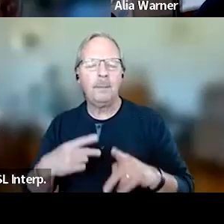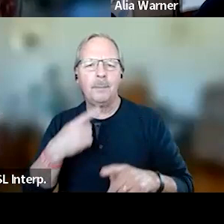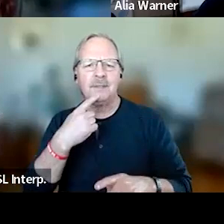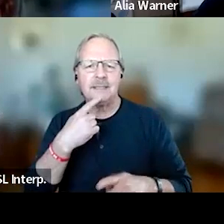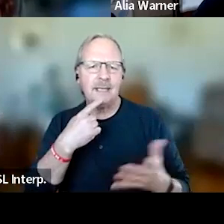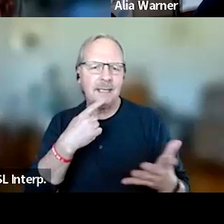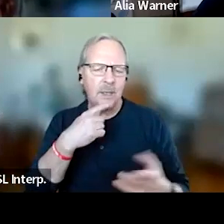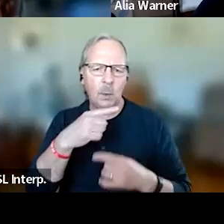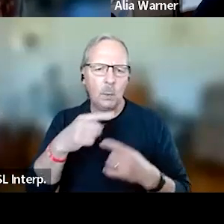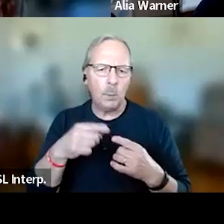when you started treatment?